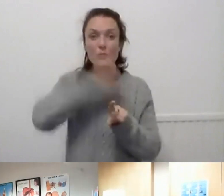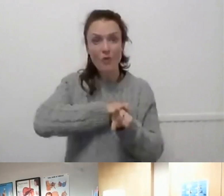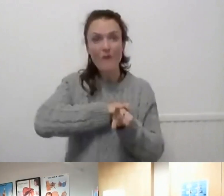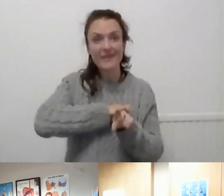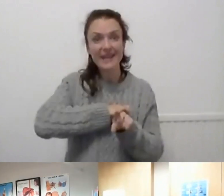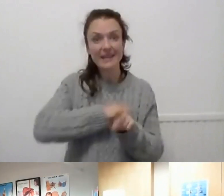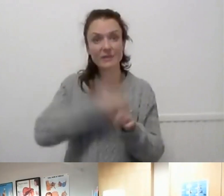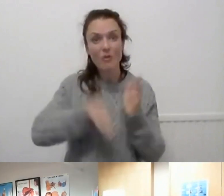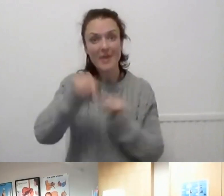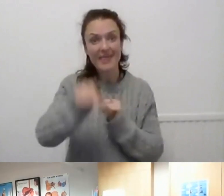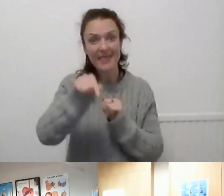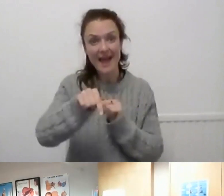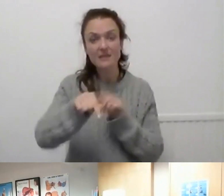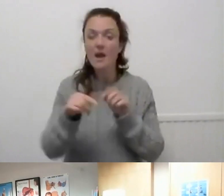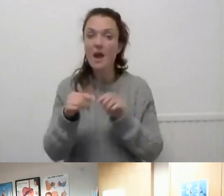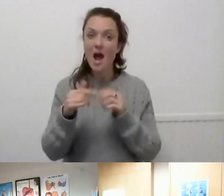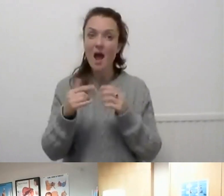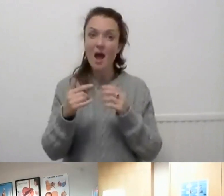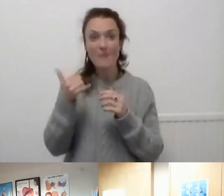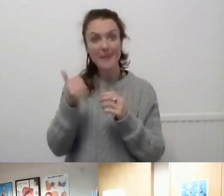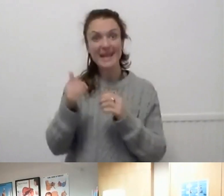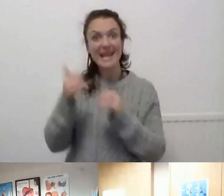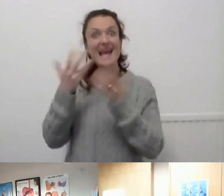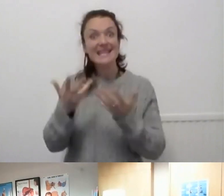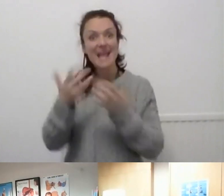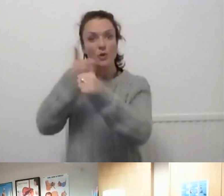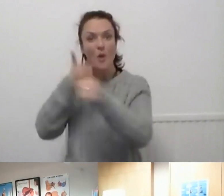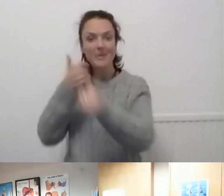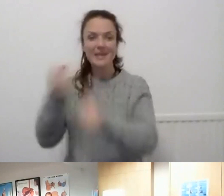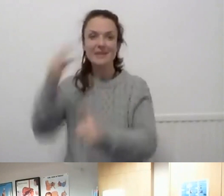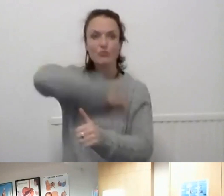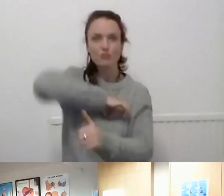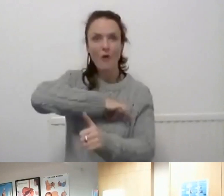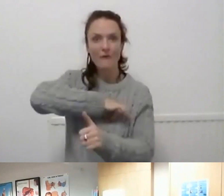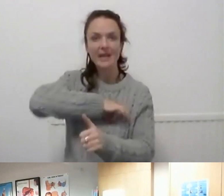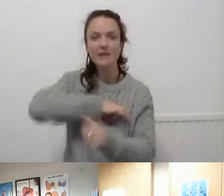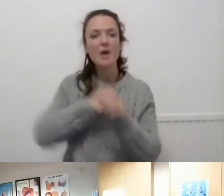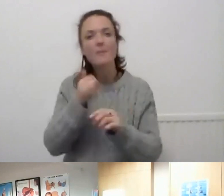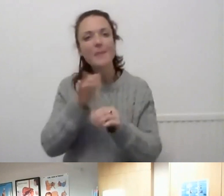doesn't always have to be. If I could just add one final thing on that, that they're not immune.